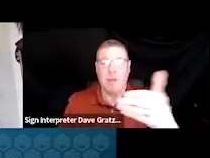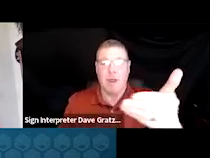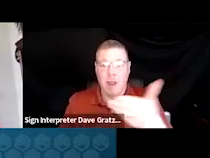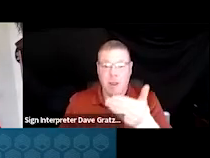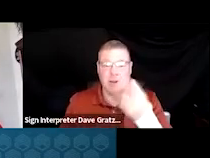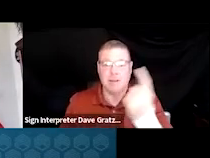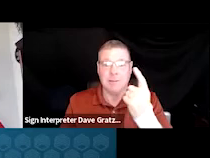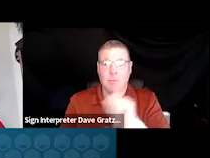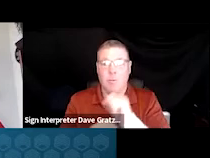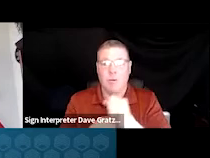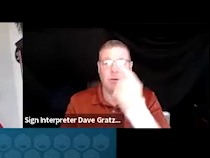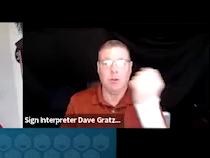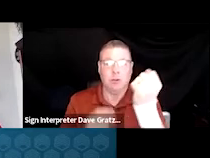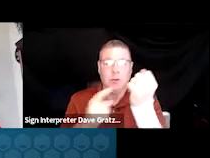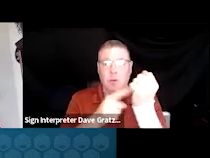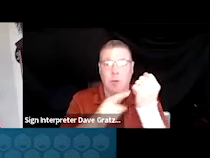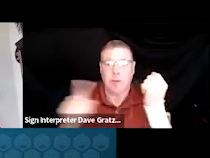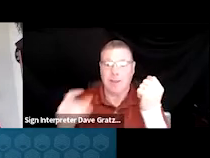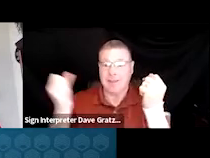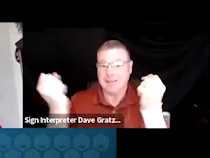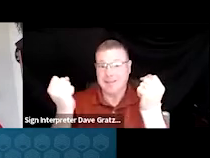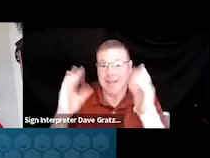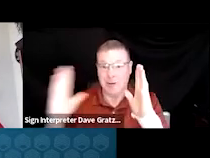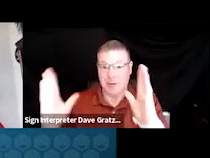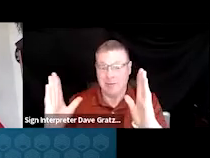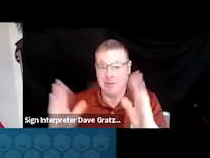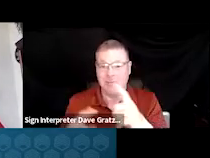you know, Tuesday through Saturday from three P